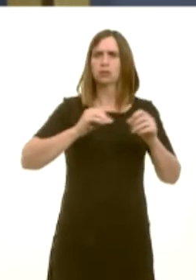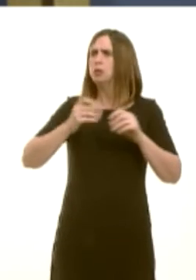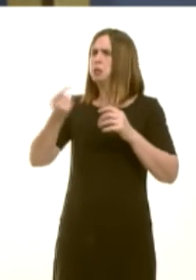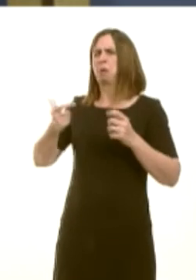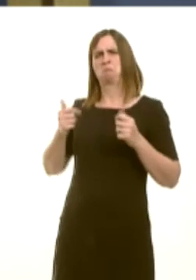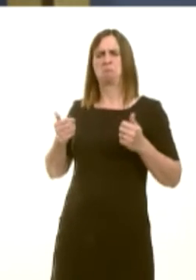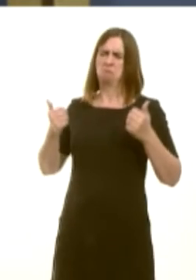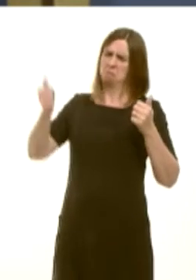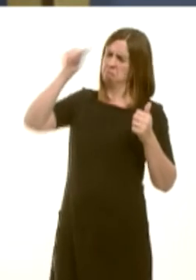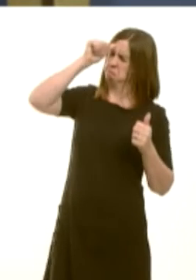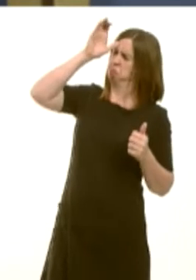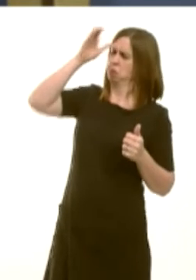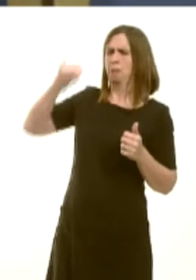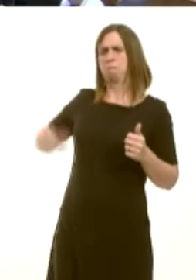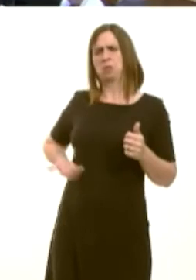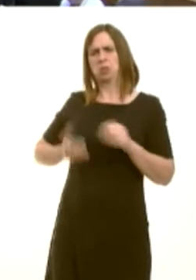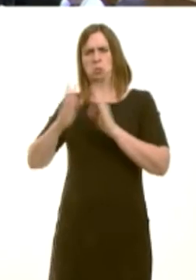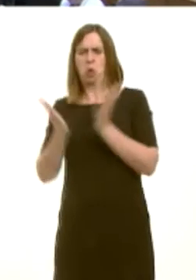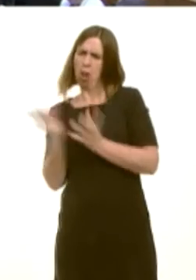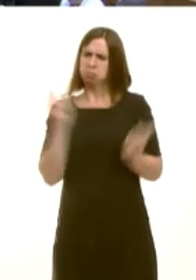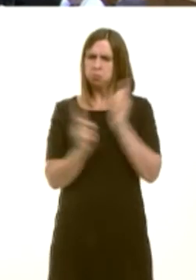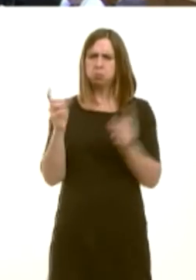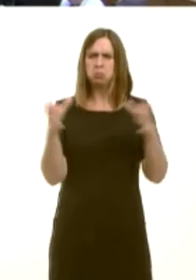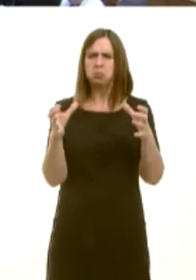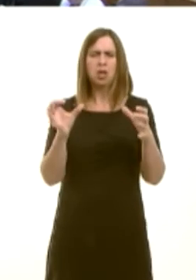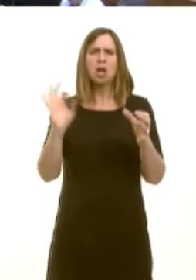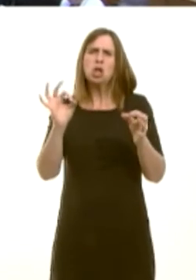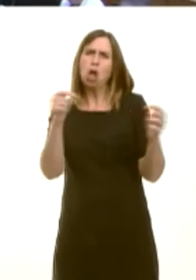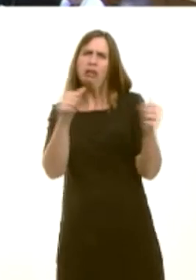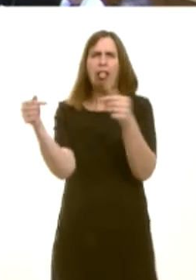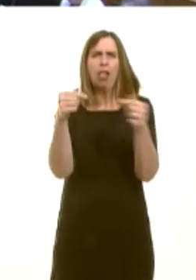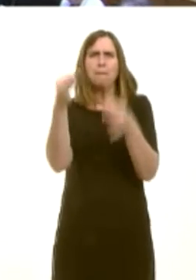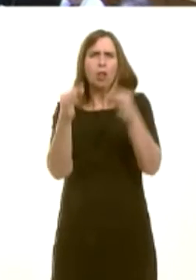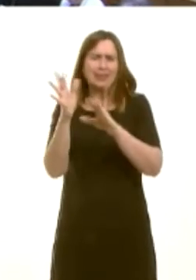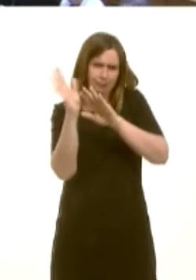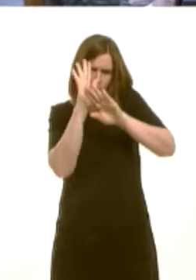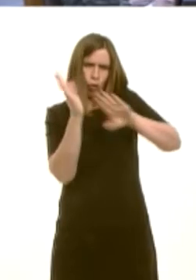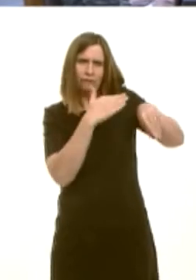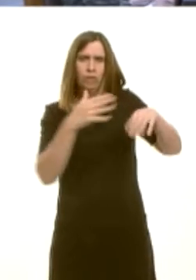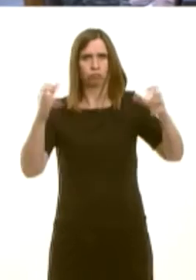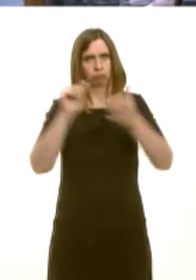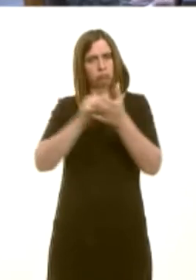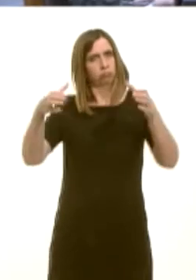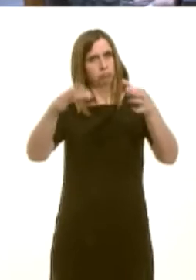among those who would lead such a campaign? Carwyn Jones: I would support that most definitely.